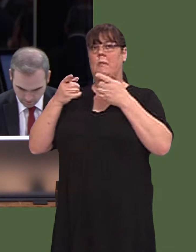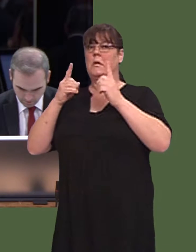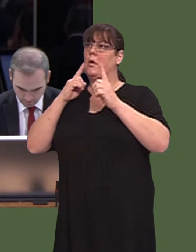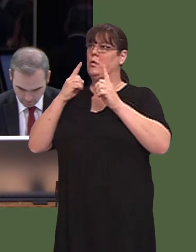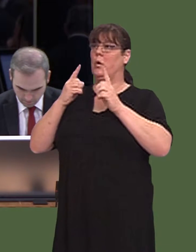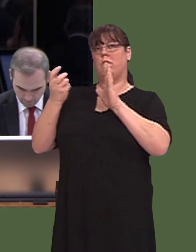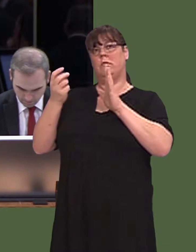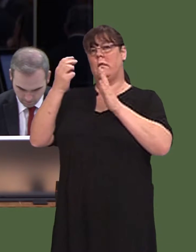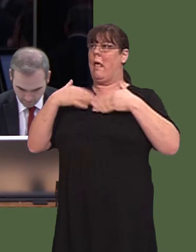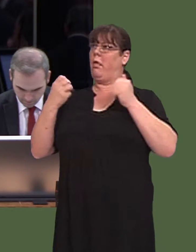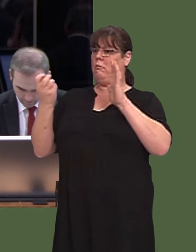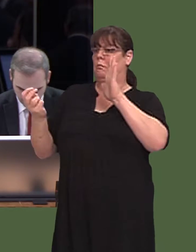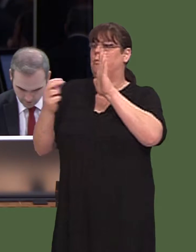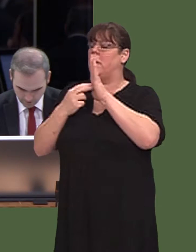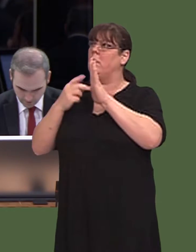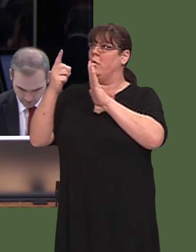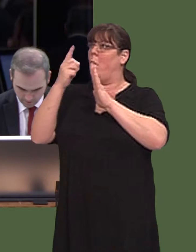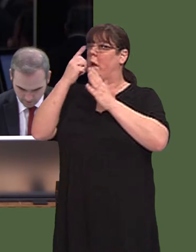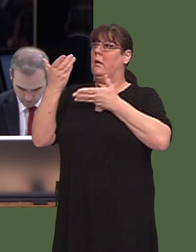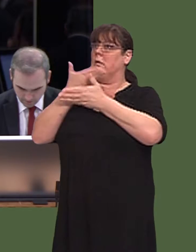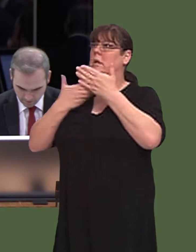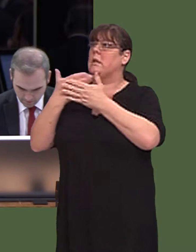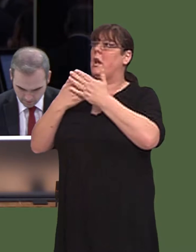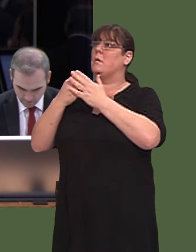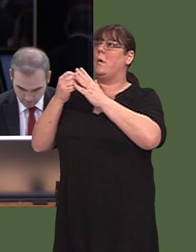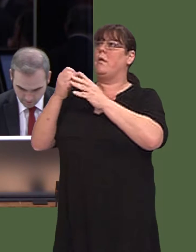with the UK Government in relation to our exit from the EU.